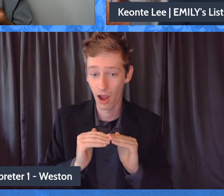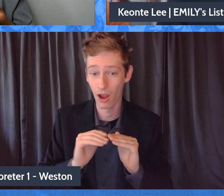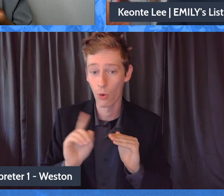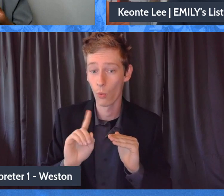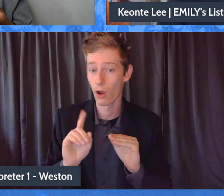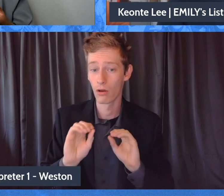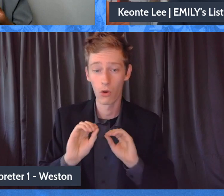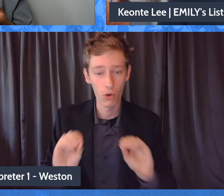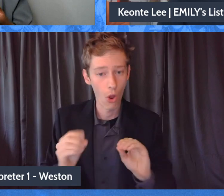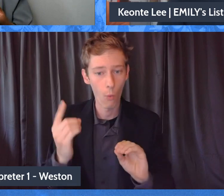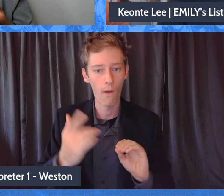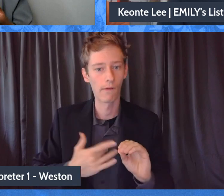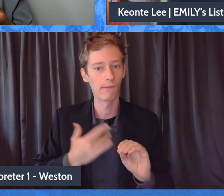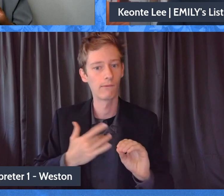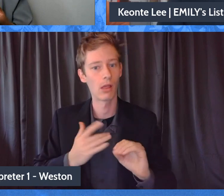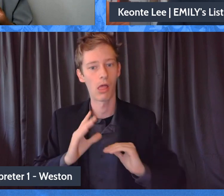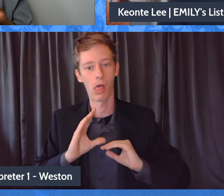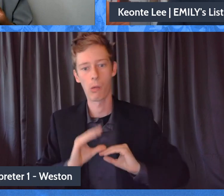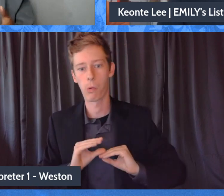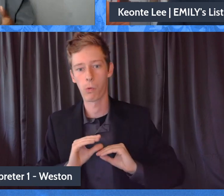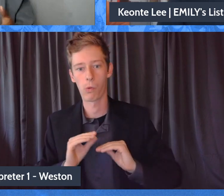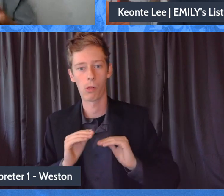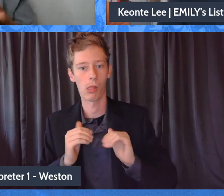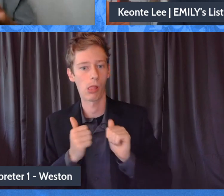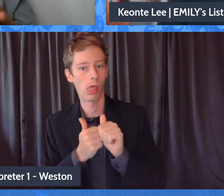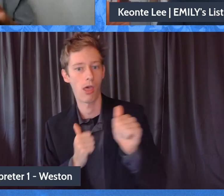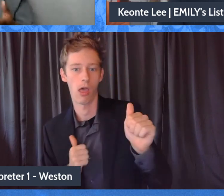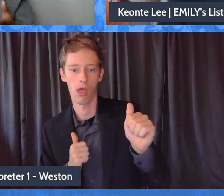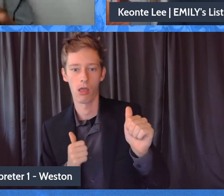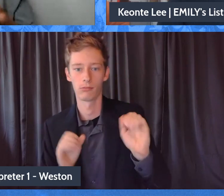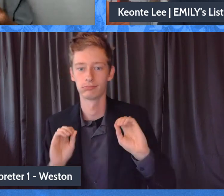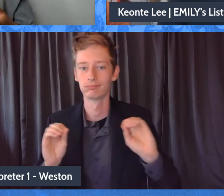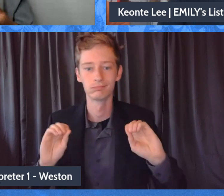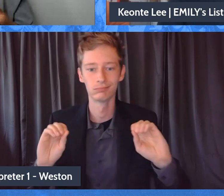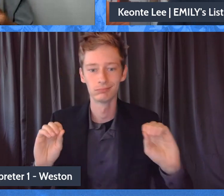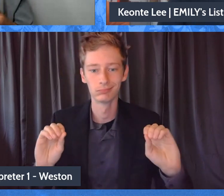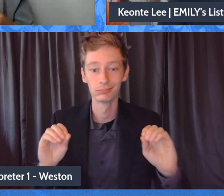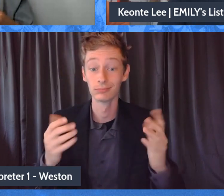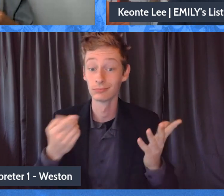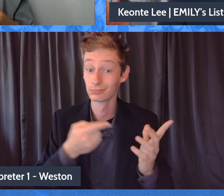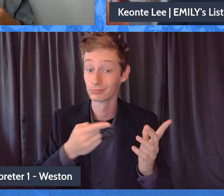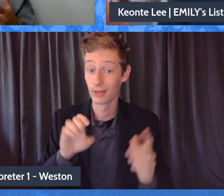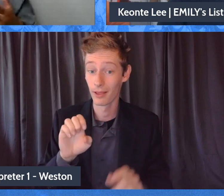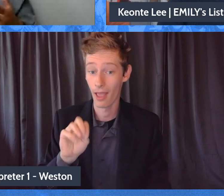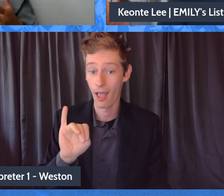and what an opportunity it would be at EMILY's List to really continue to do that